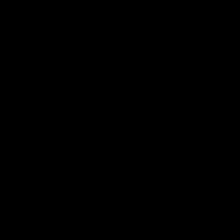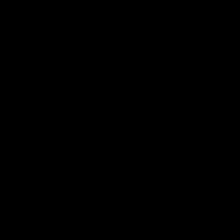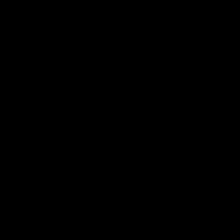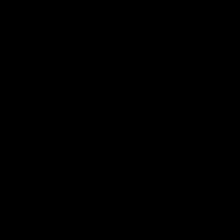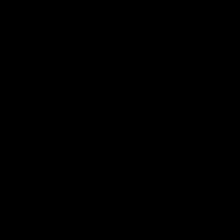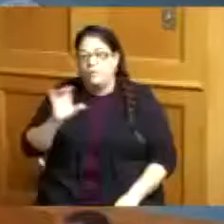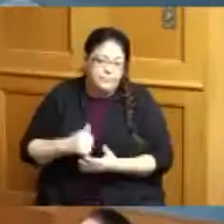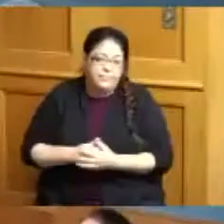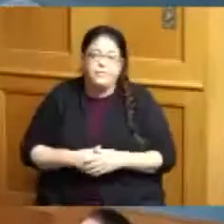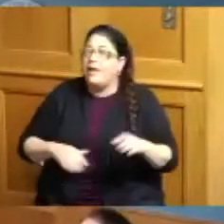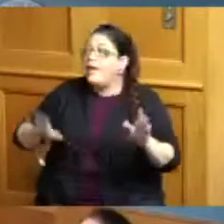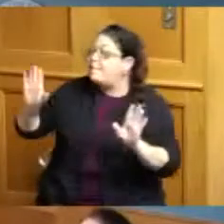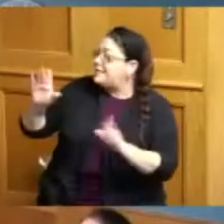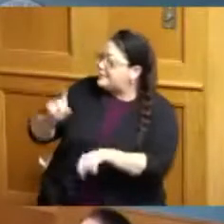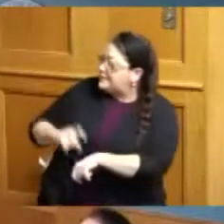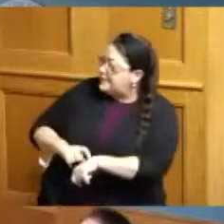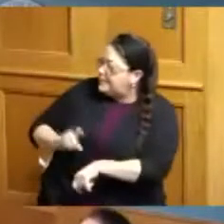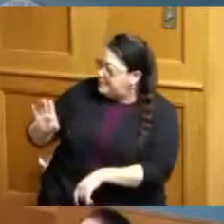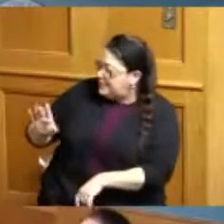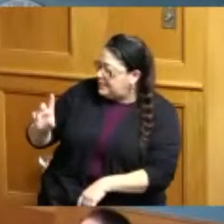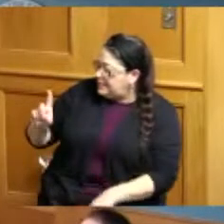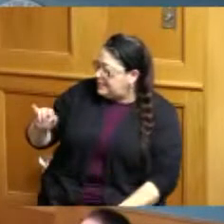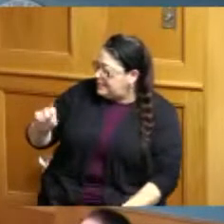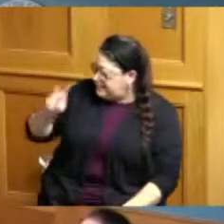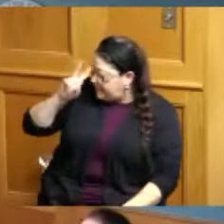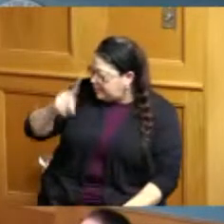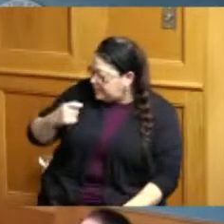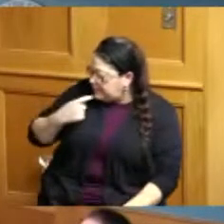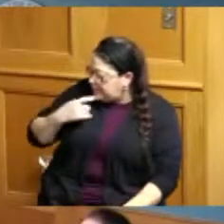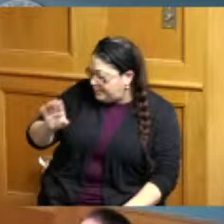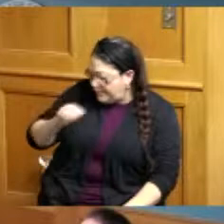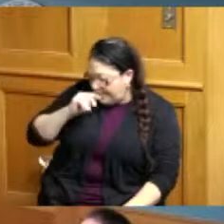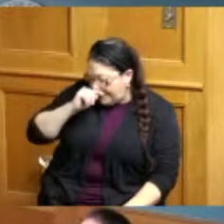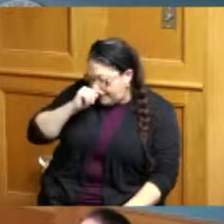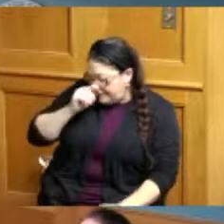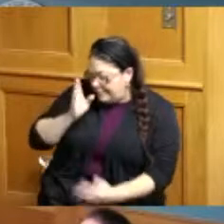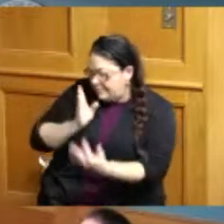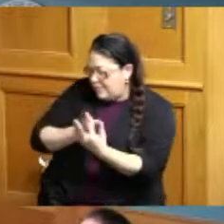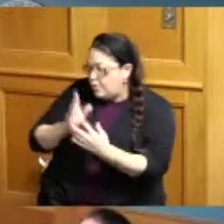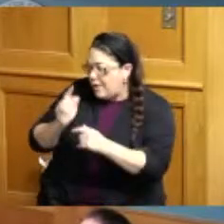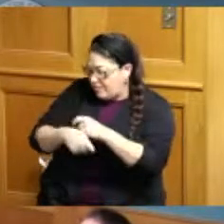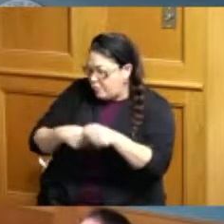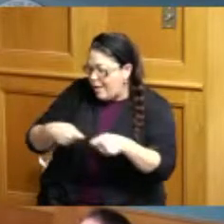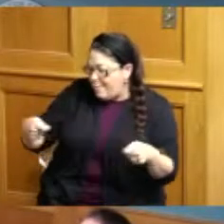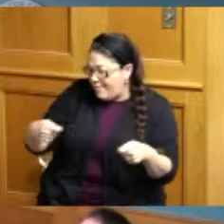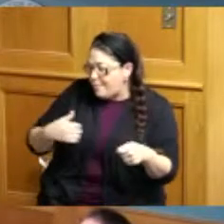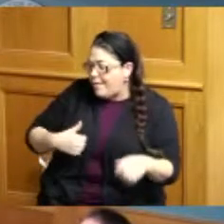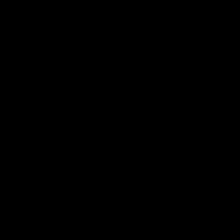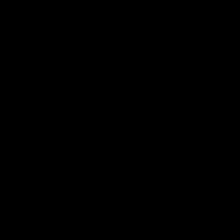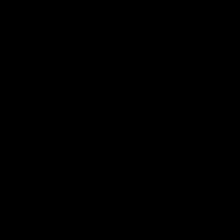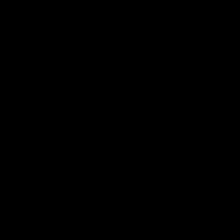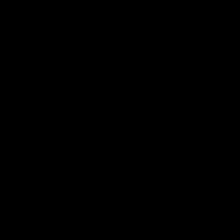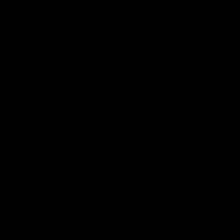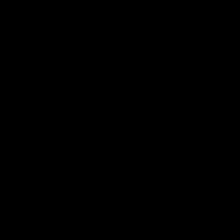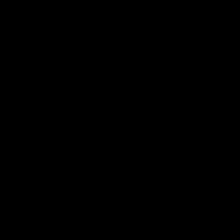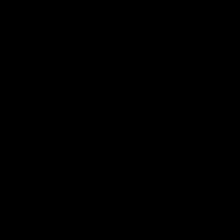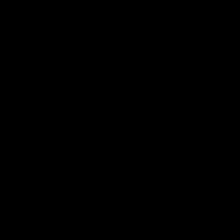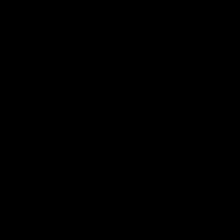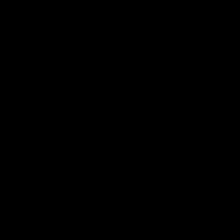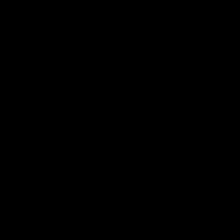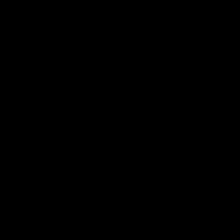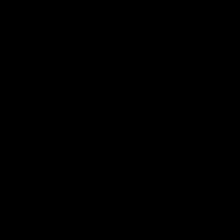on the Davis I'm sorry you're gonna have to wrap up I apologize because well per card they only